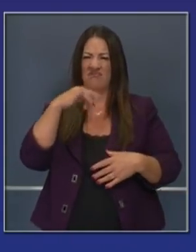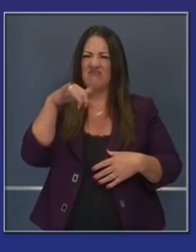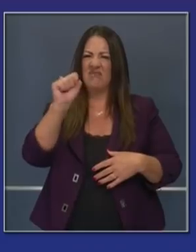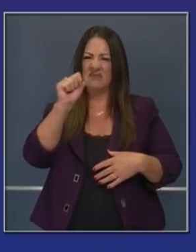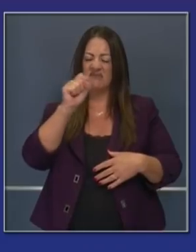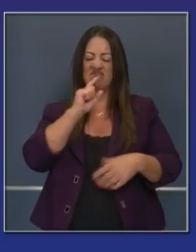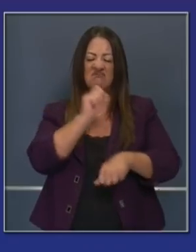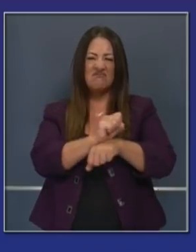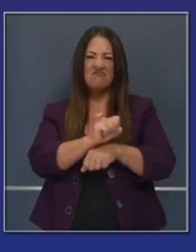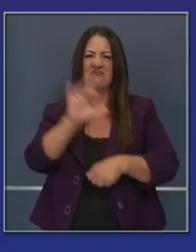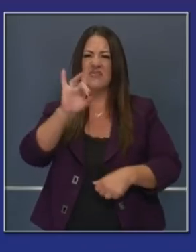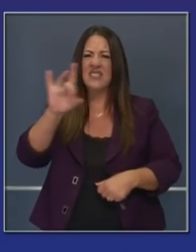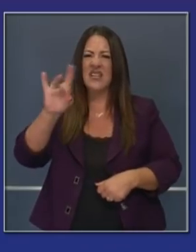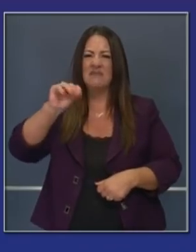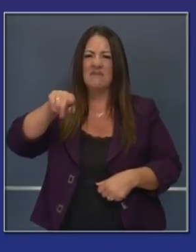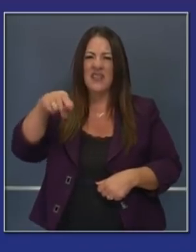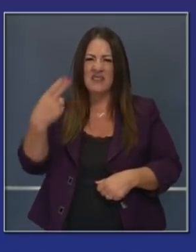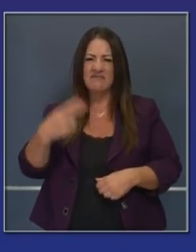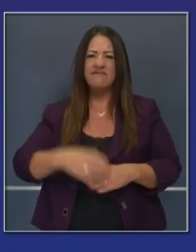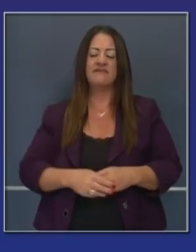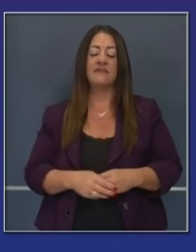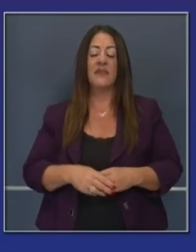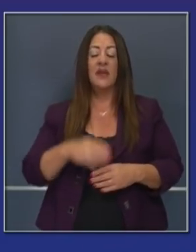WELL THE EXTRAORDINARY GUSTS THAT YOU ARE EXPERIENCING.